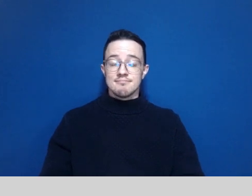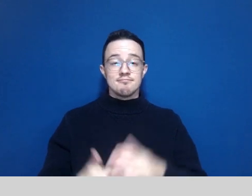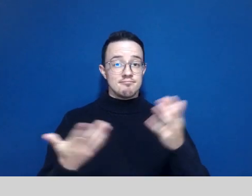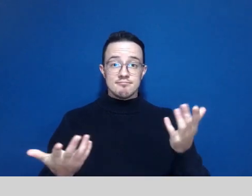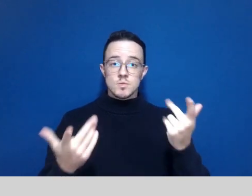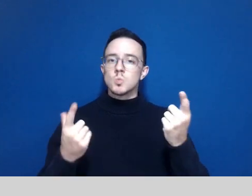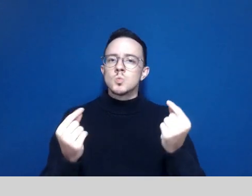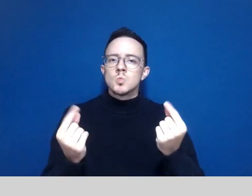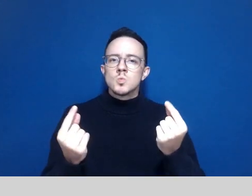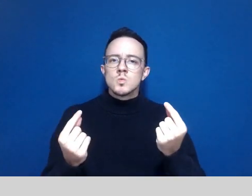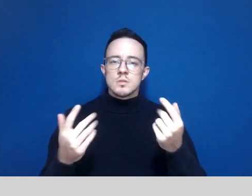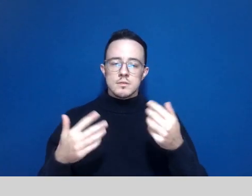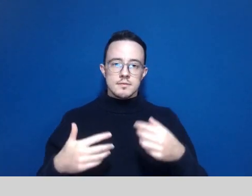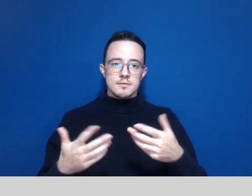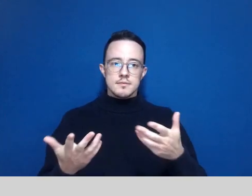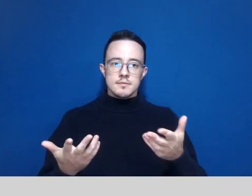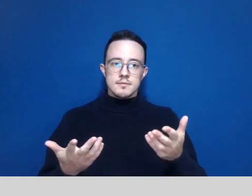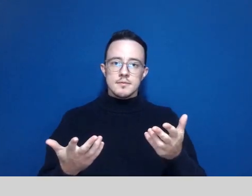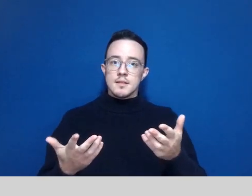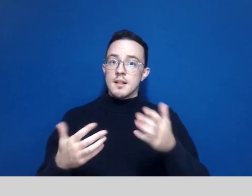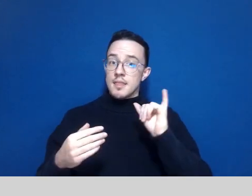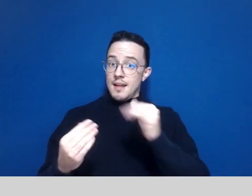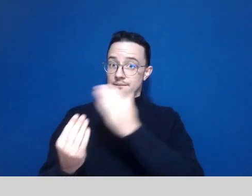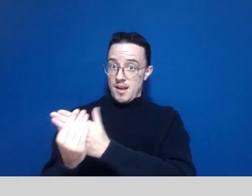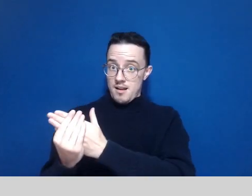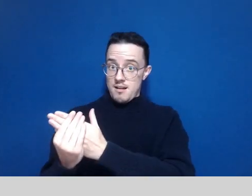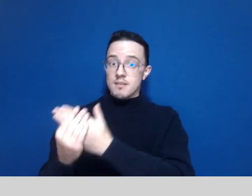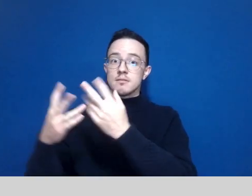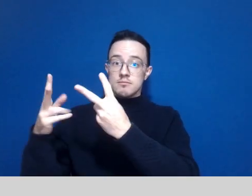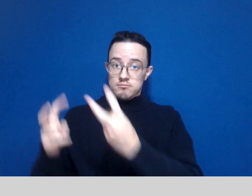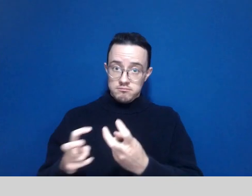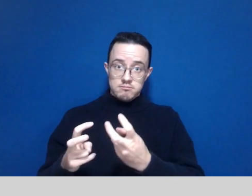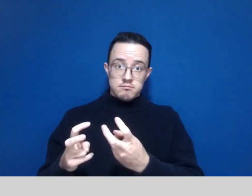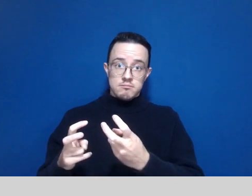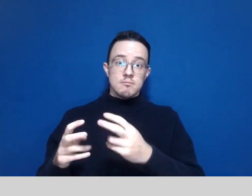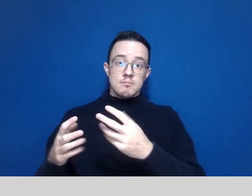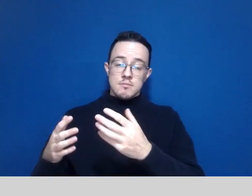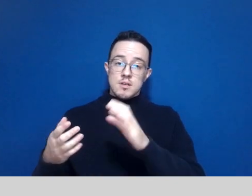All that does is upload the file to S3